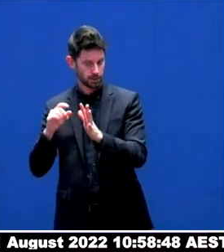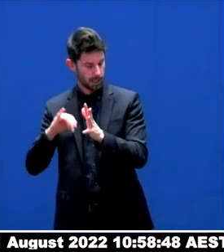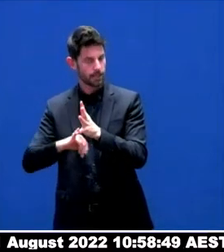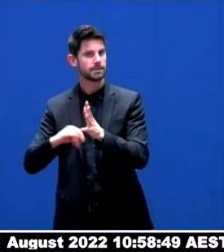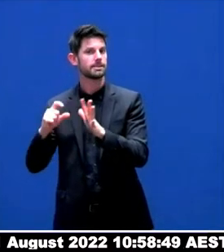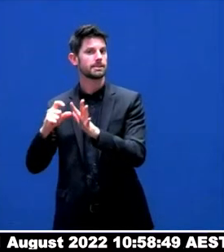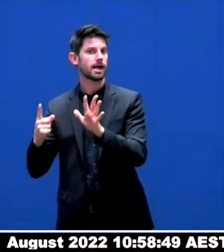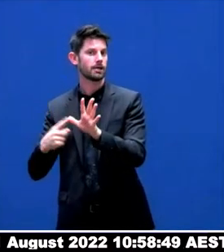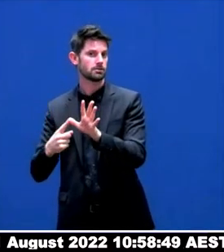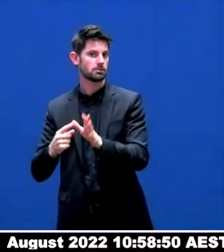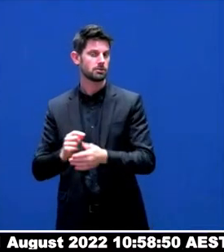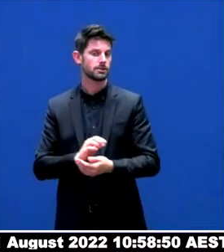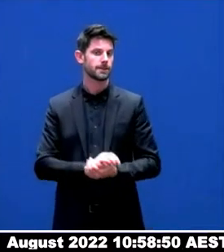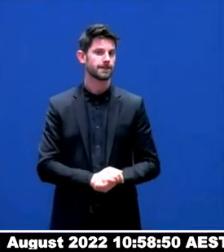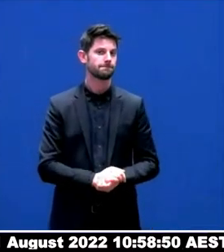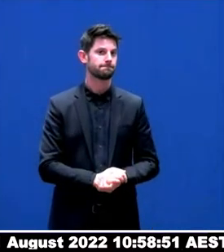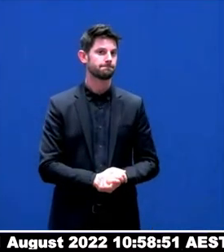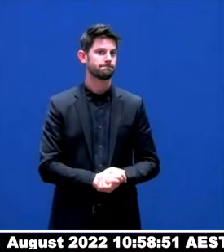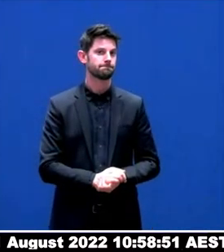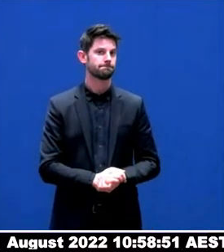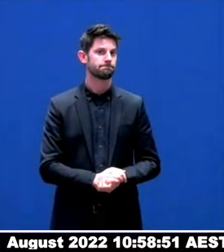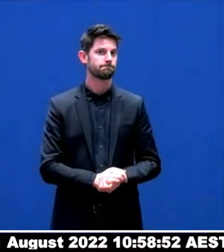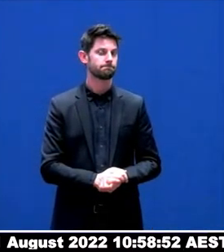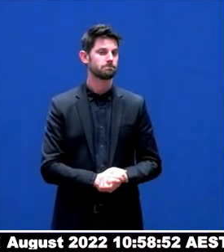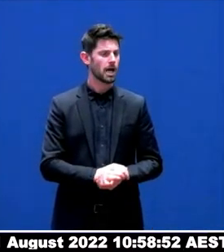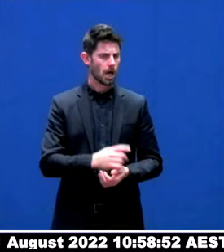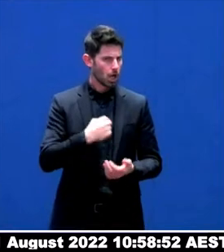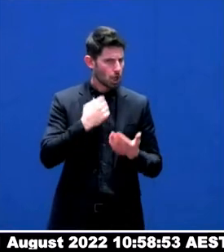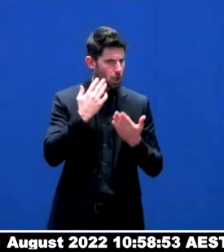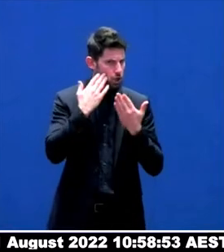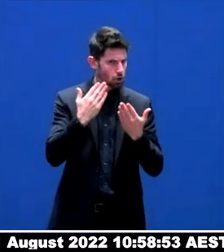Accommodation? DEBBIE MITCHELL: I don't know the clear answer to that.